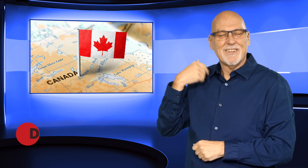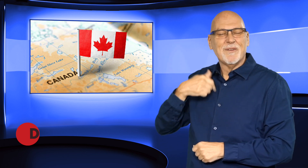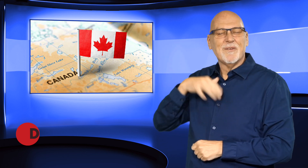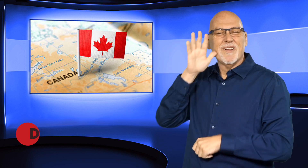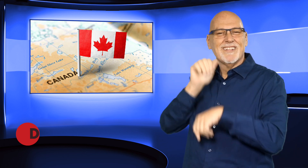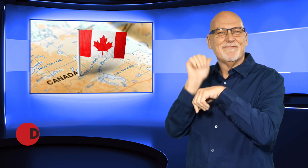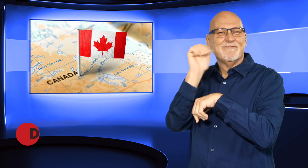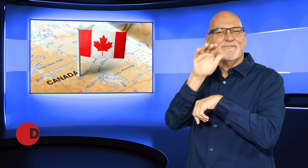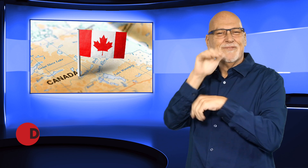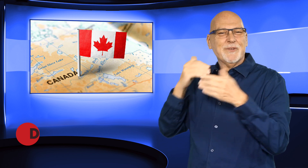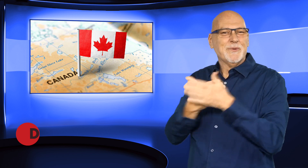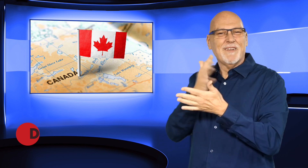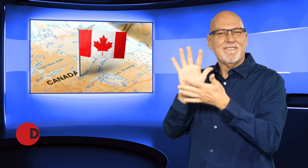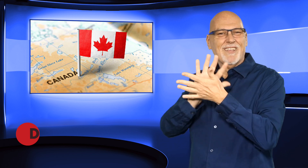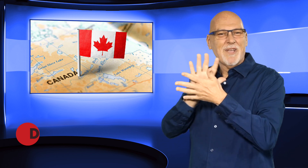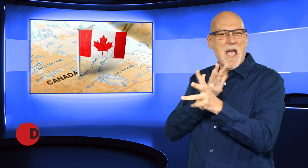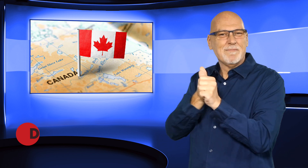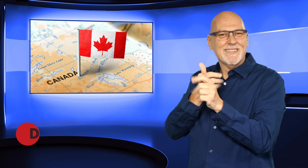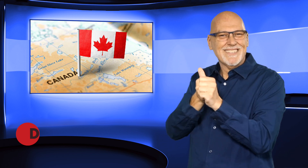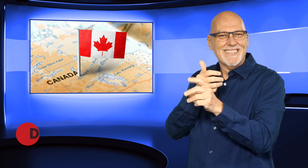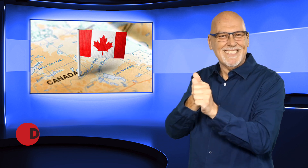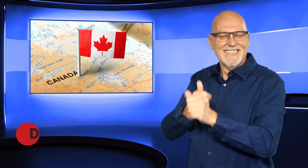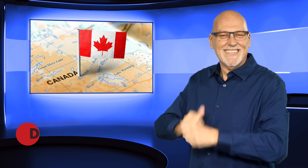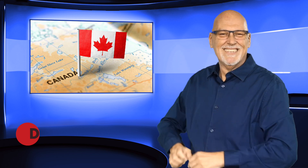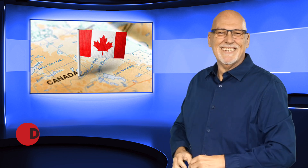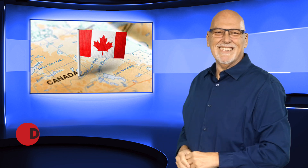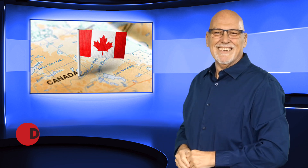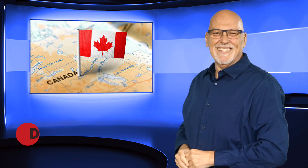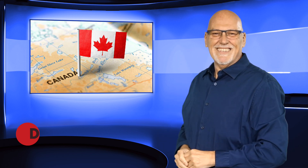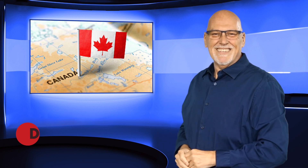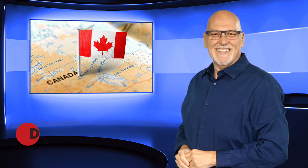DeafDots to get new video updates!